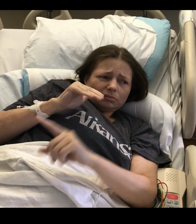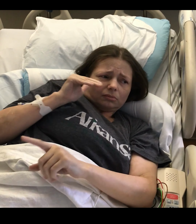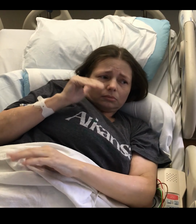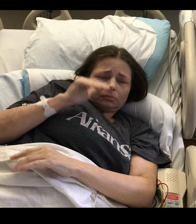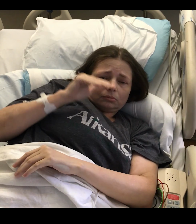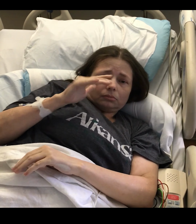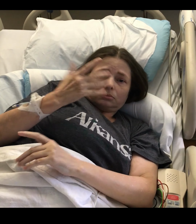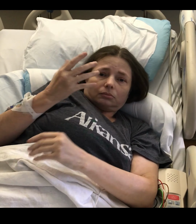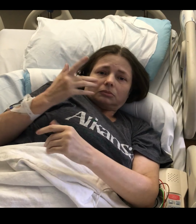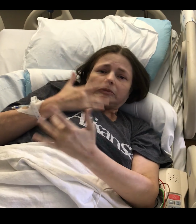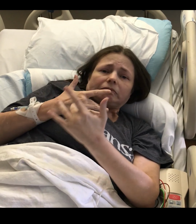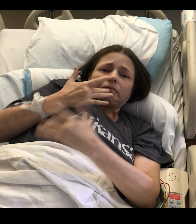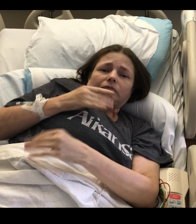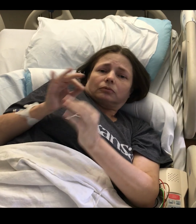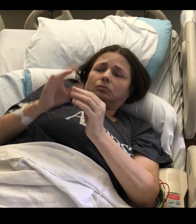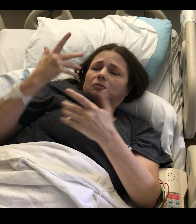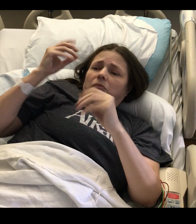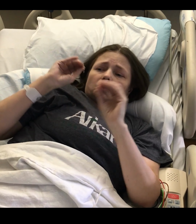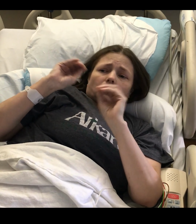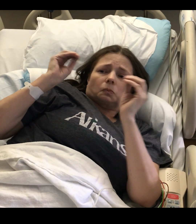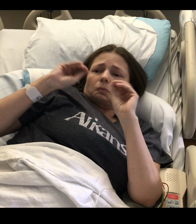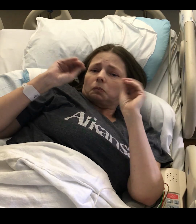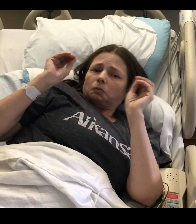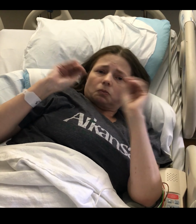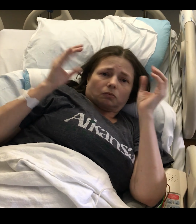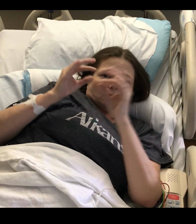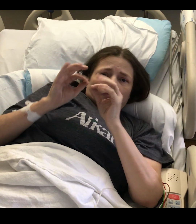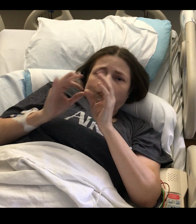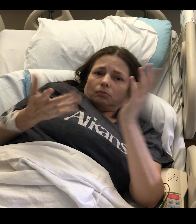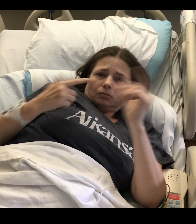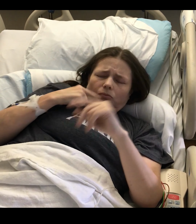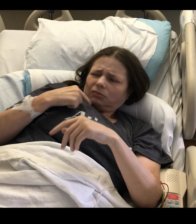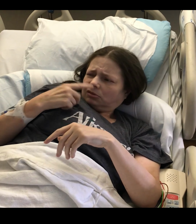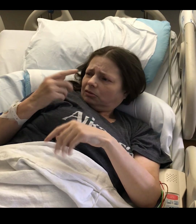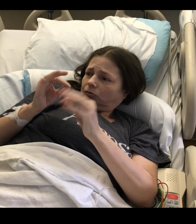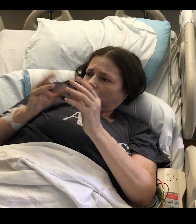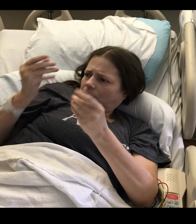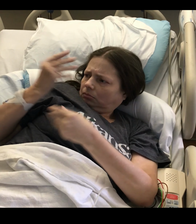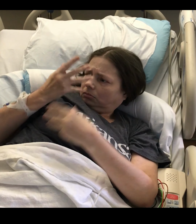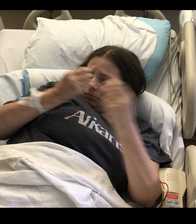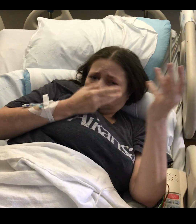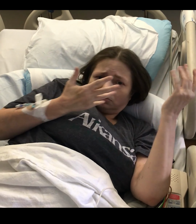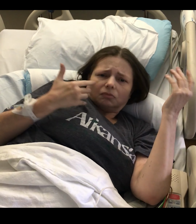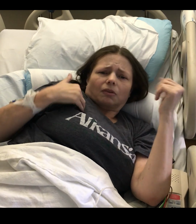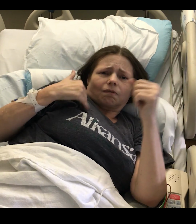So I was clear about them and started asking... repeatedly. The language services office's response was always the same every day;